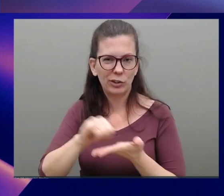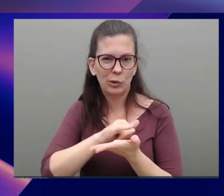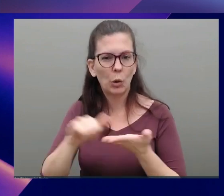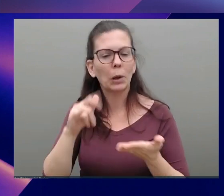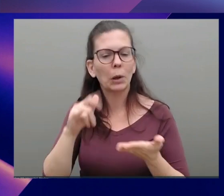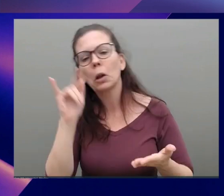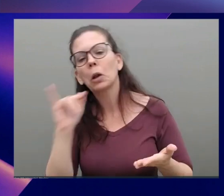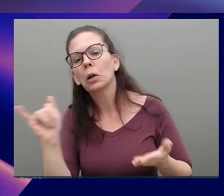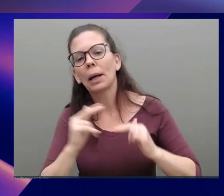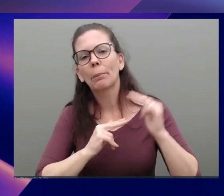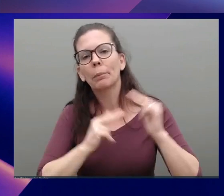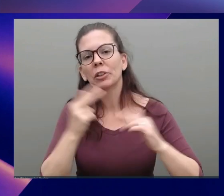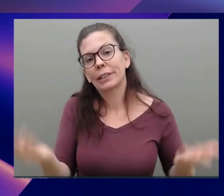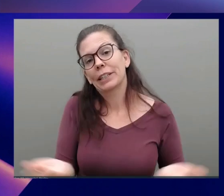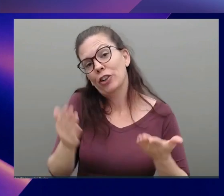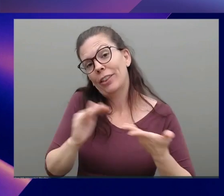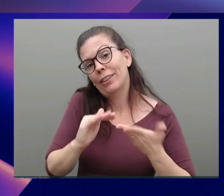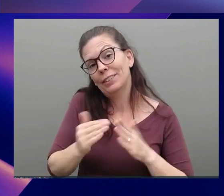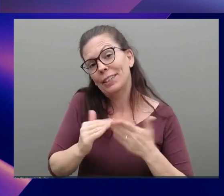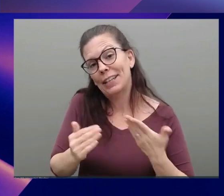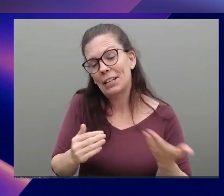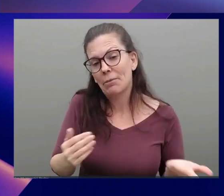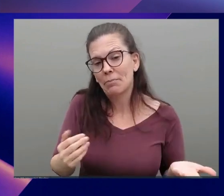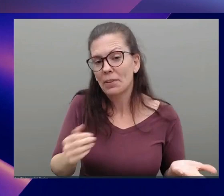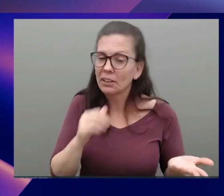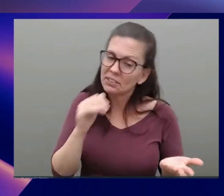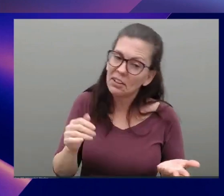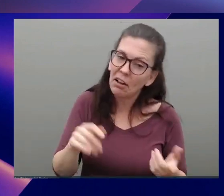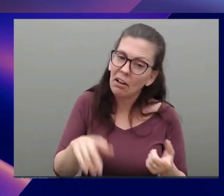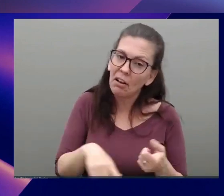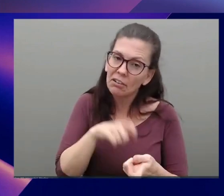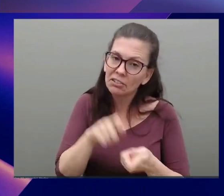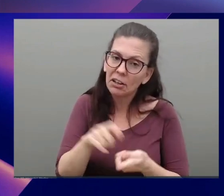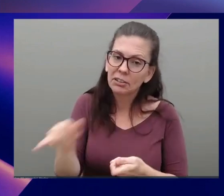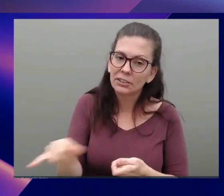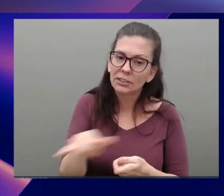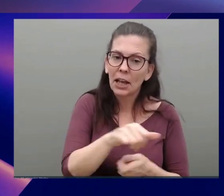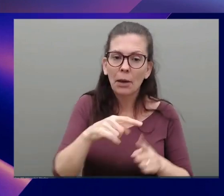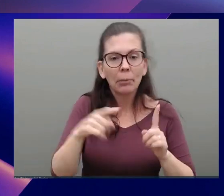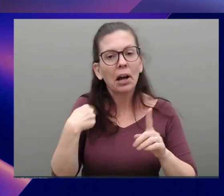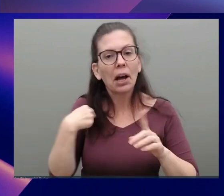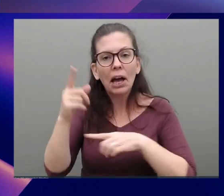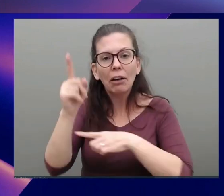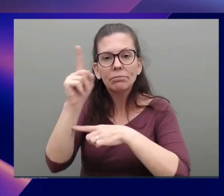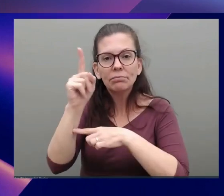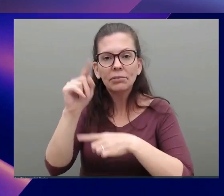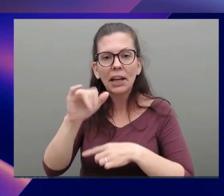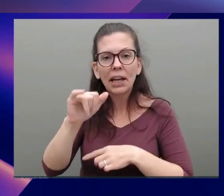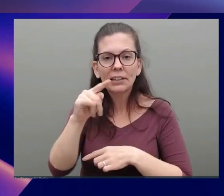Yeah. Quite a few of them. - It's not blue, but it looks like, right, it has antennas. New York cities, they always have antennas on top.